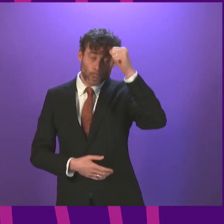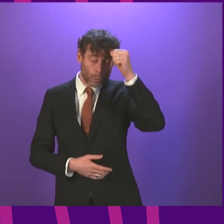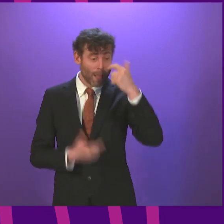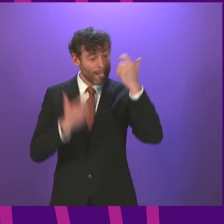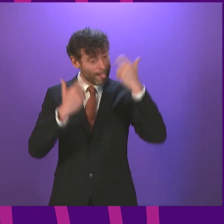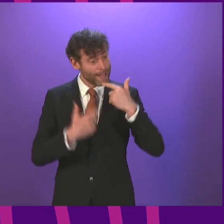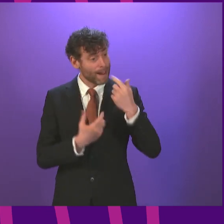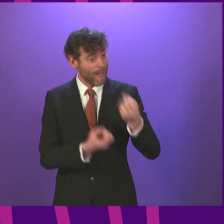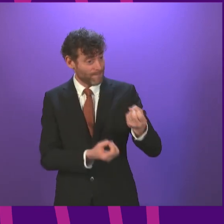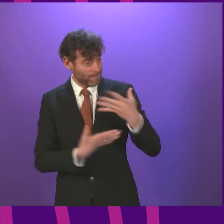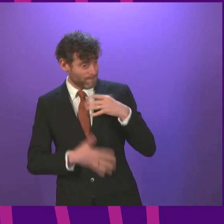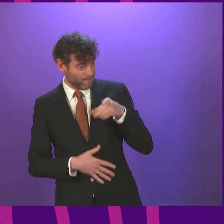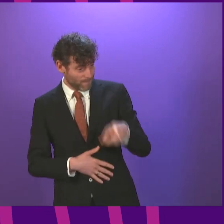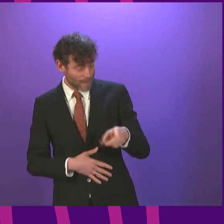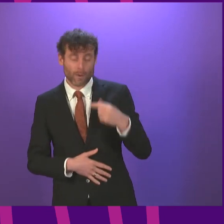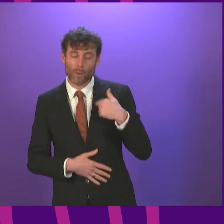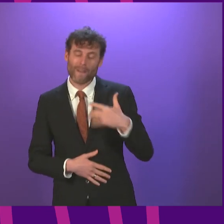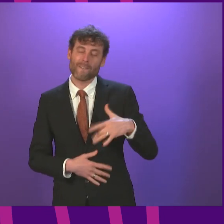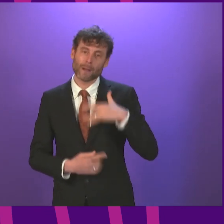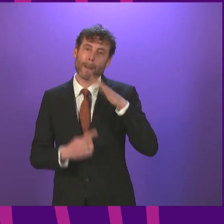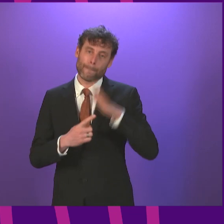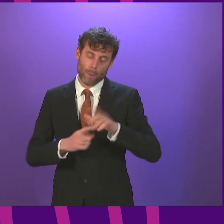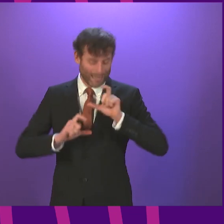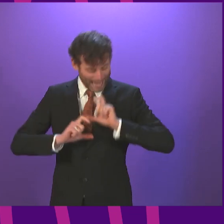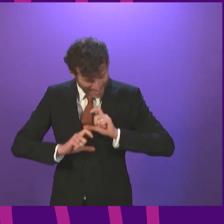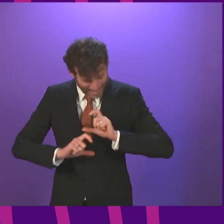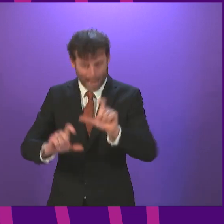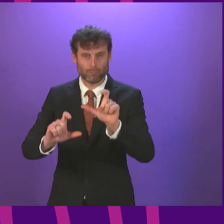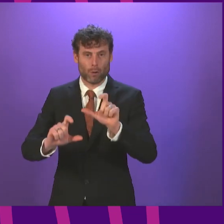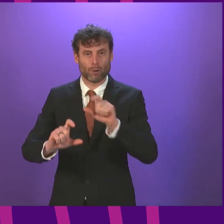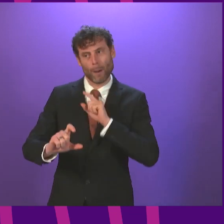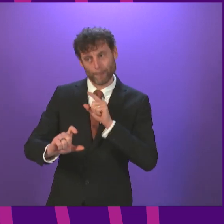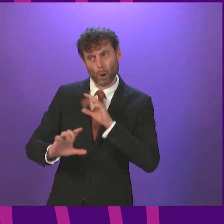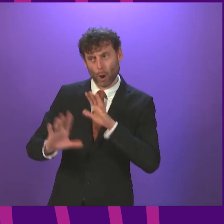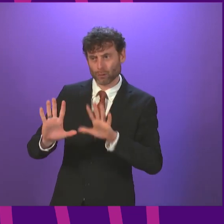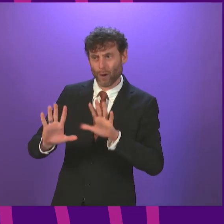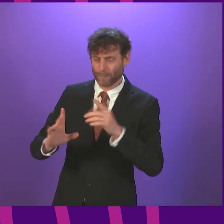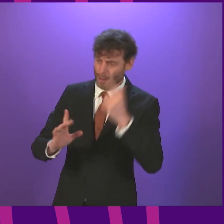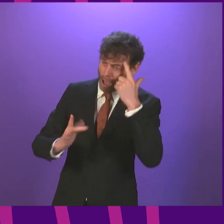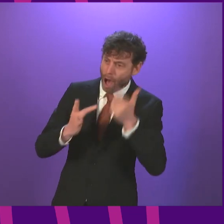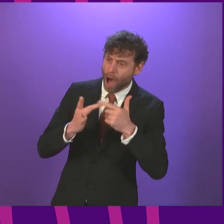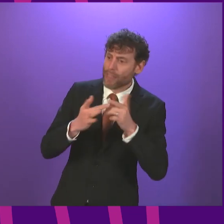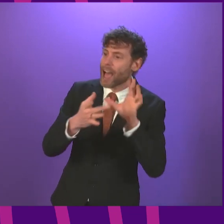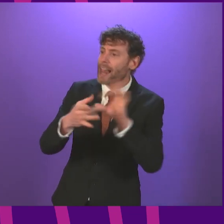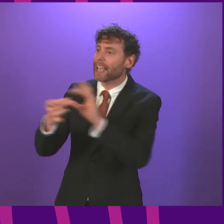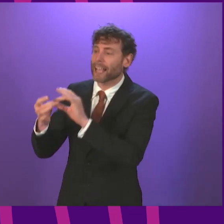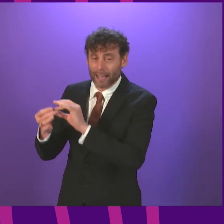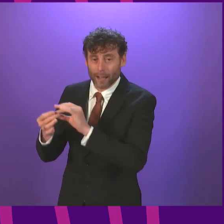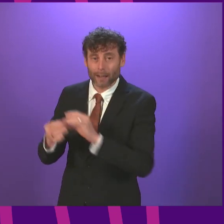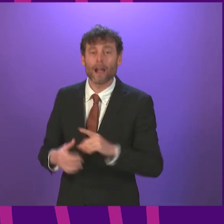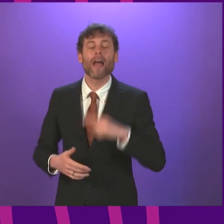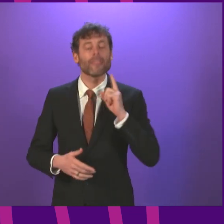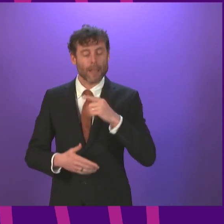defend the case for the wider reasons that have been set out, and then, later in December, the reasons why that was no longer possible.